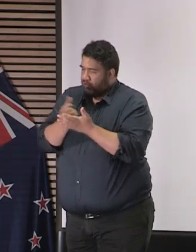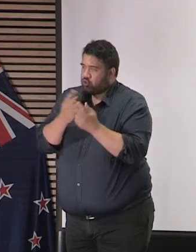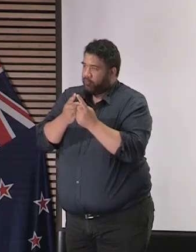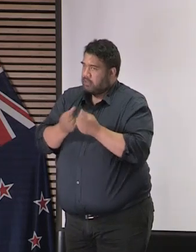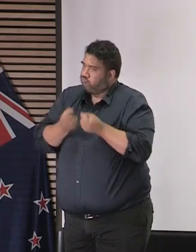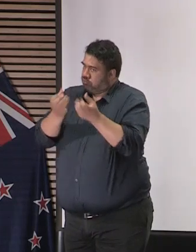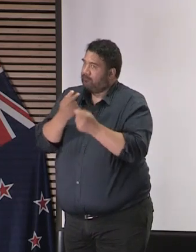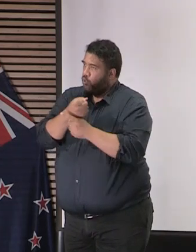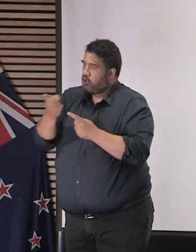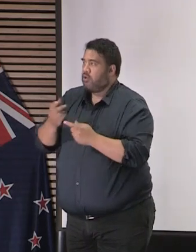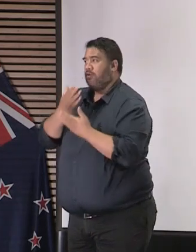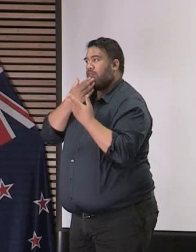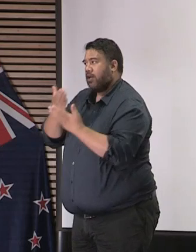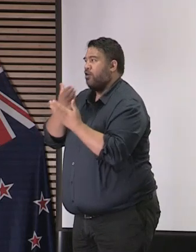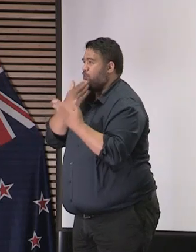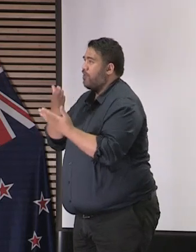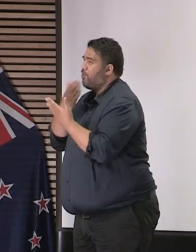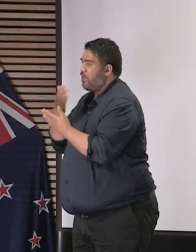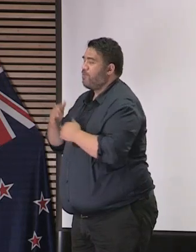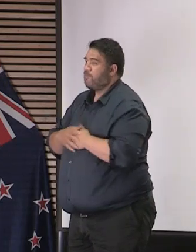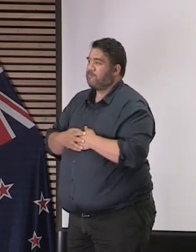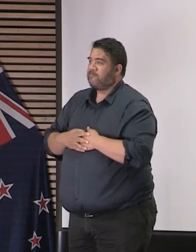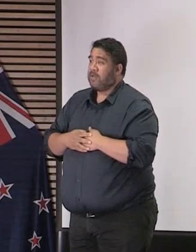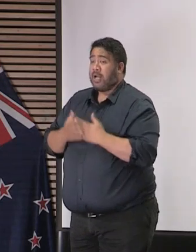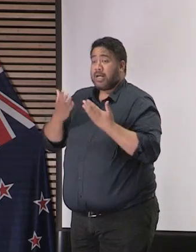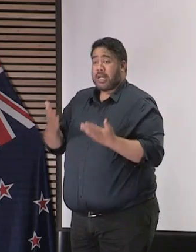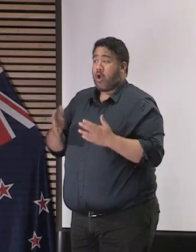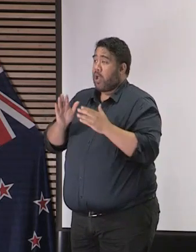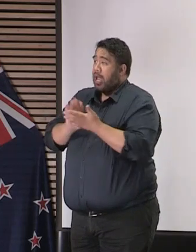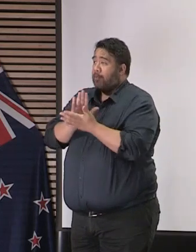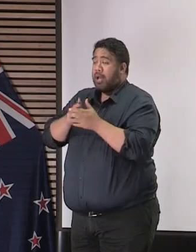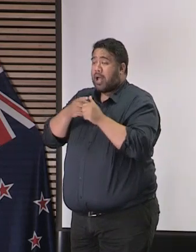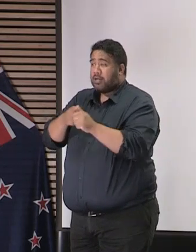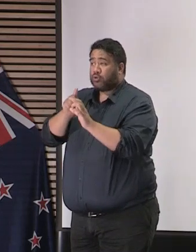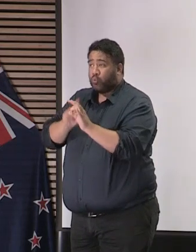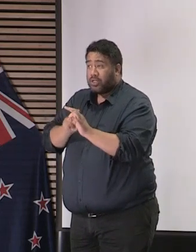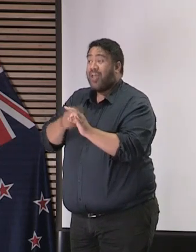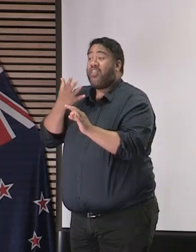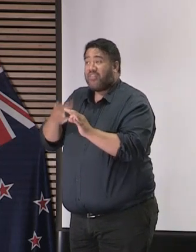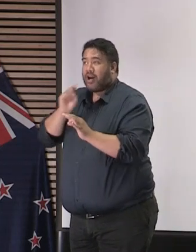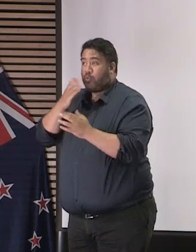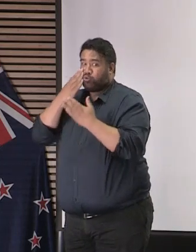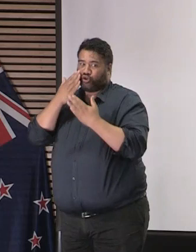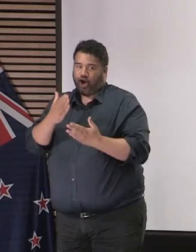help from different businesses around the country and who are offering to supply resources and help to put these packs